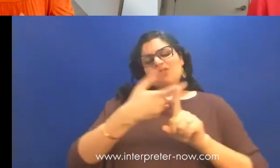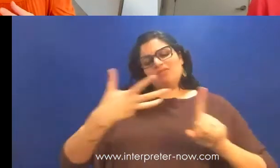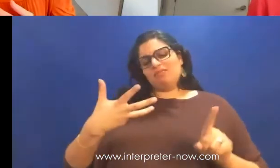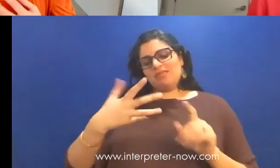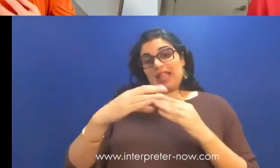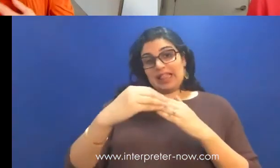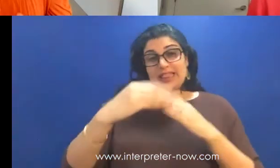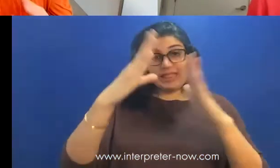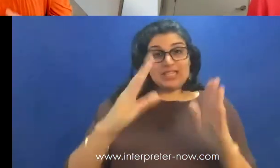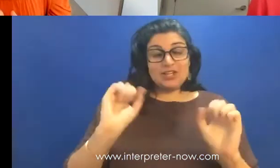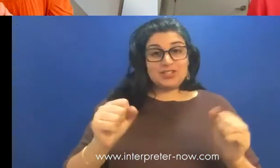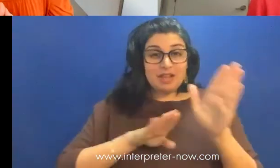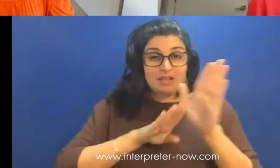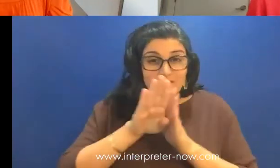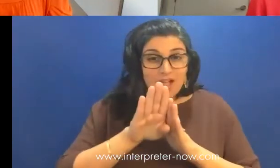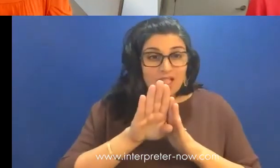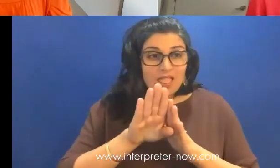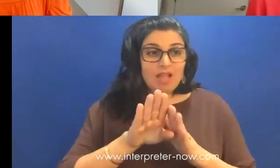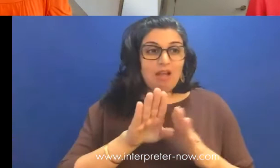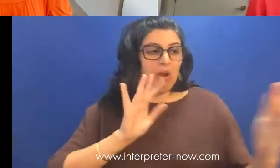What are some practical steps that people can take?